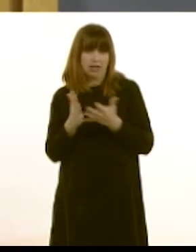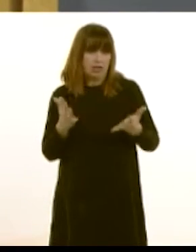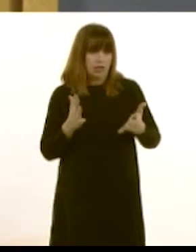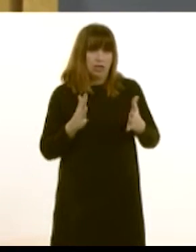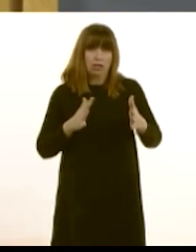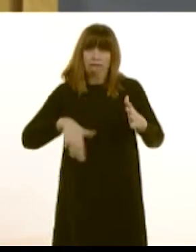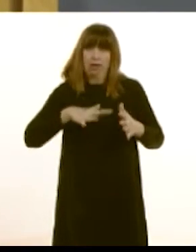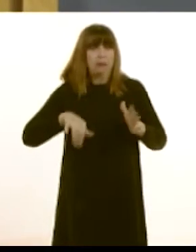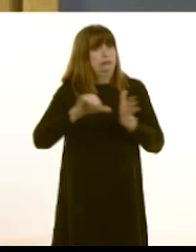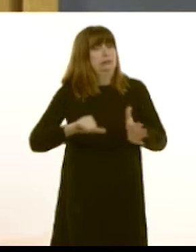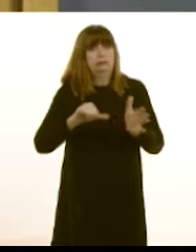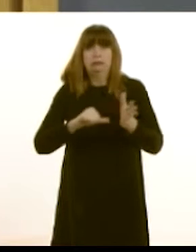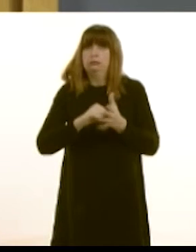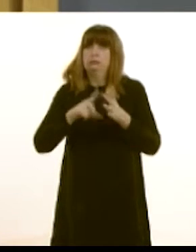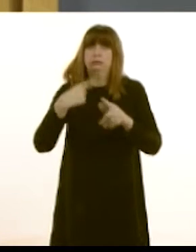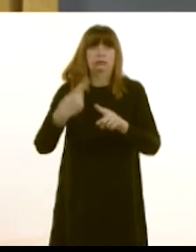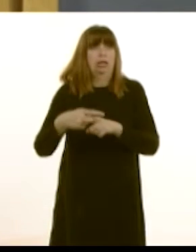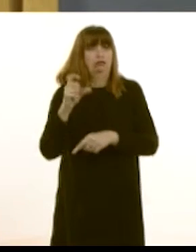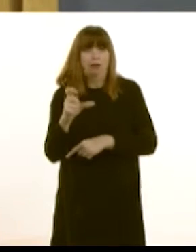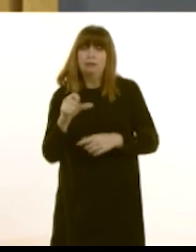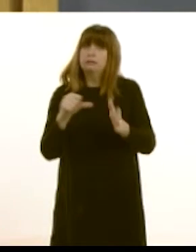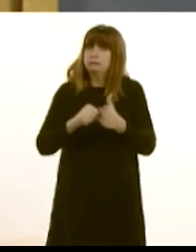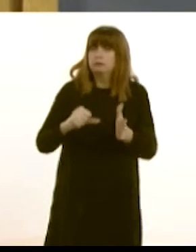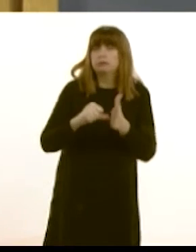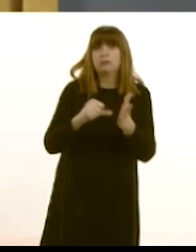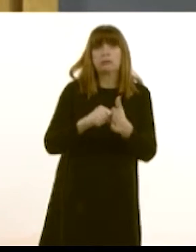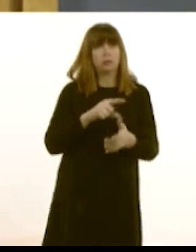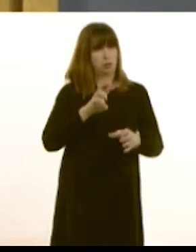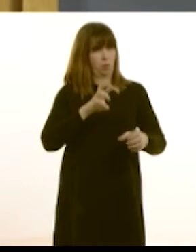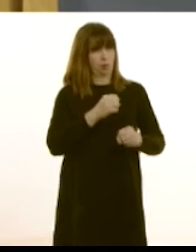But, can you really explain why, after 16 years in office, this Welsh Government has